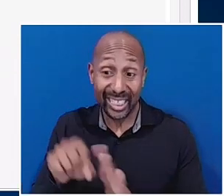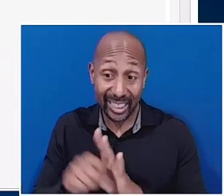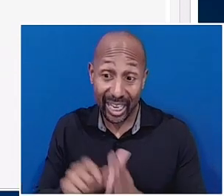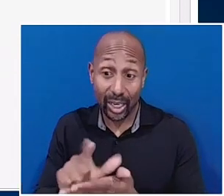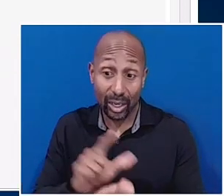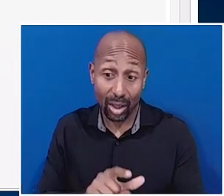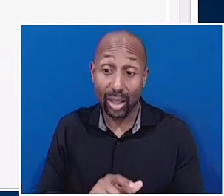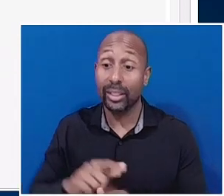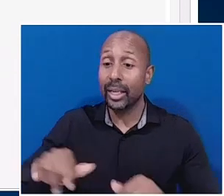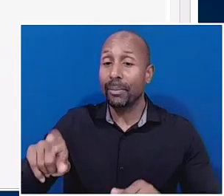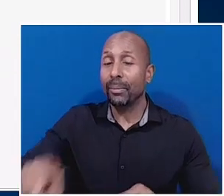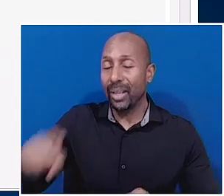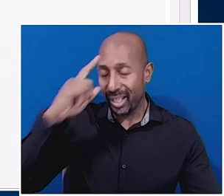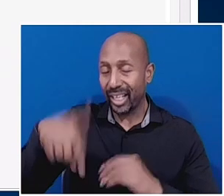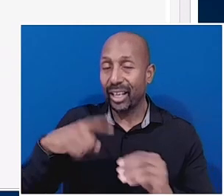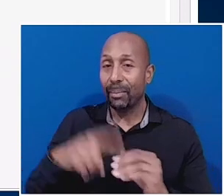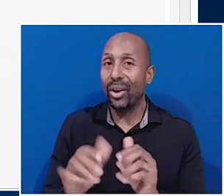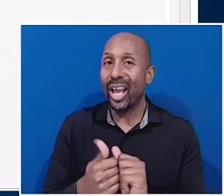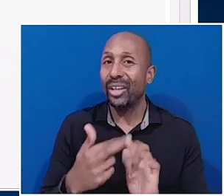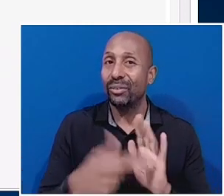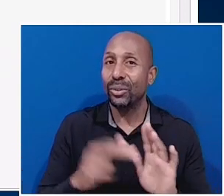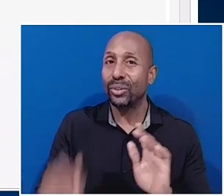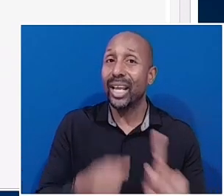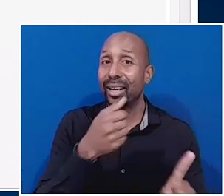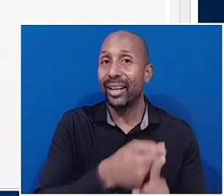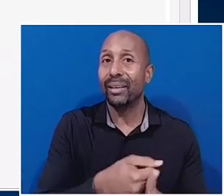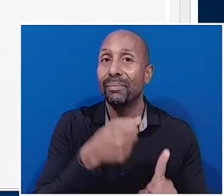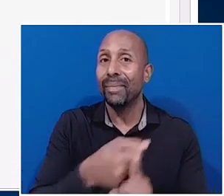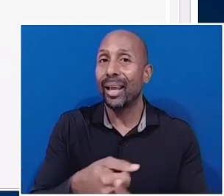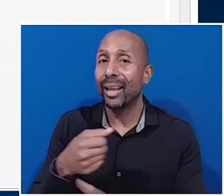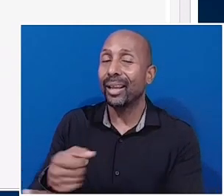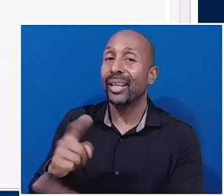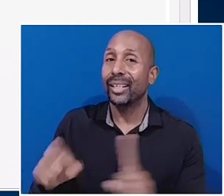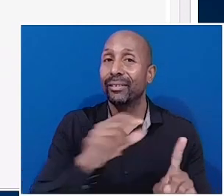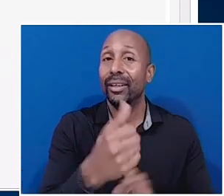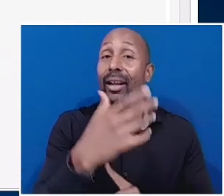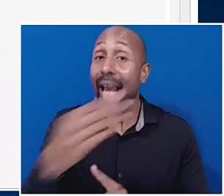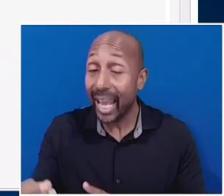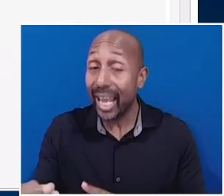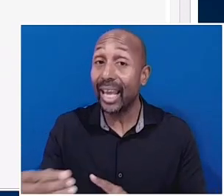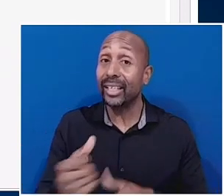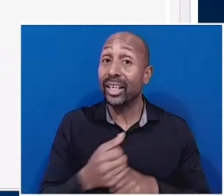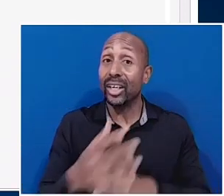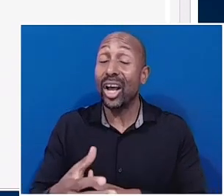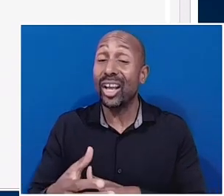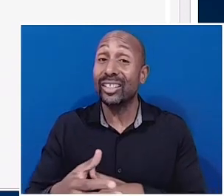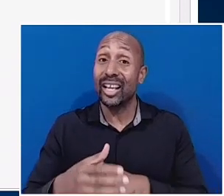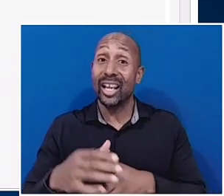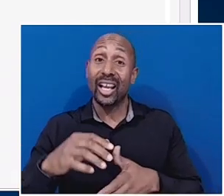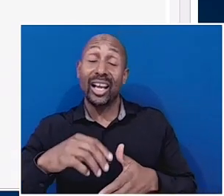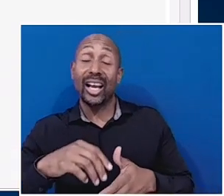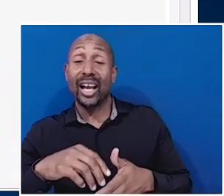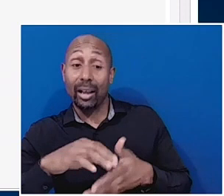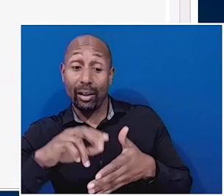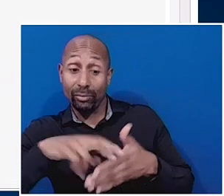rules could affect different situations and have unintended consequences. So we appreciate the value of staying and